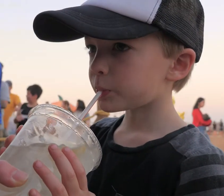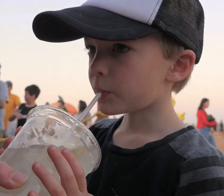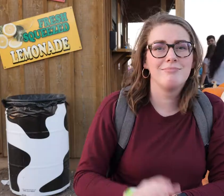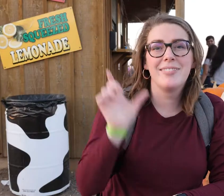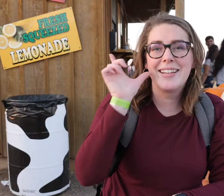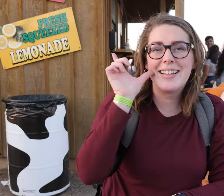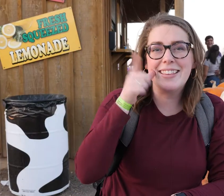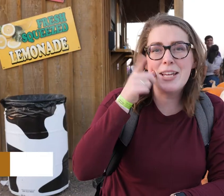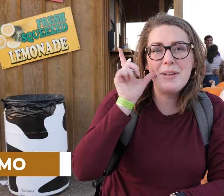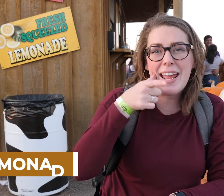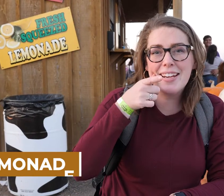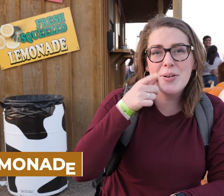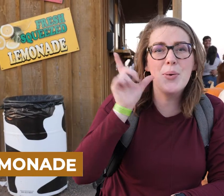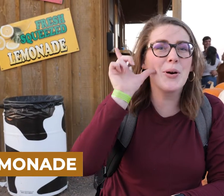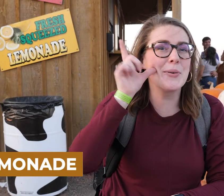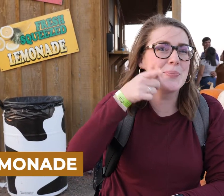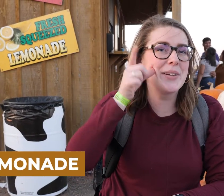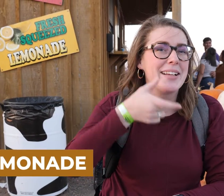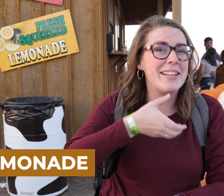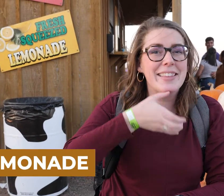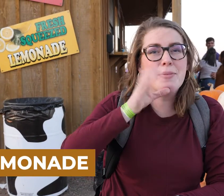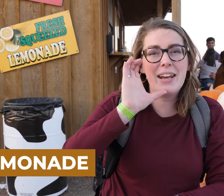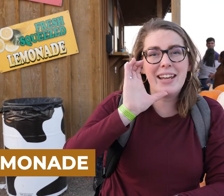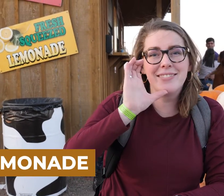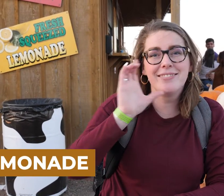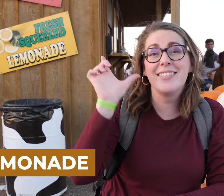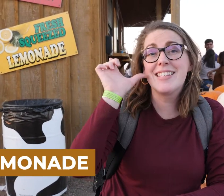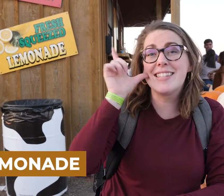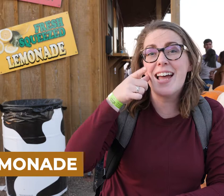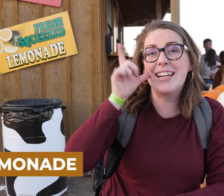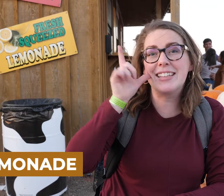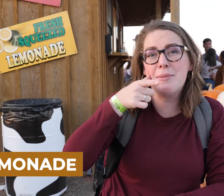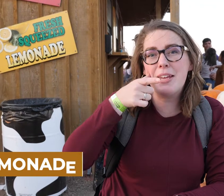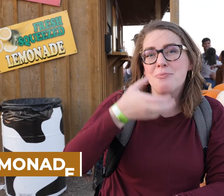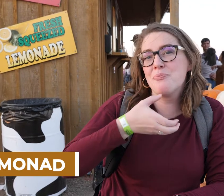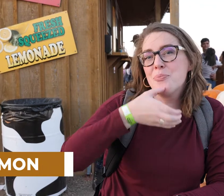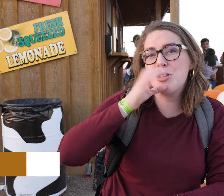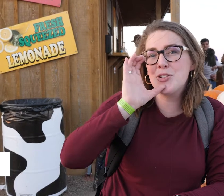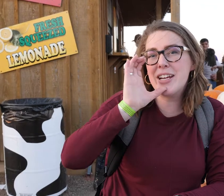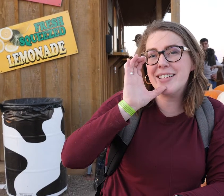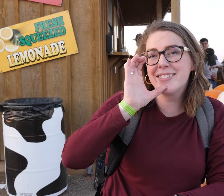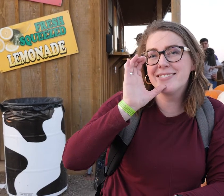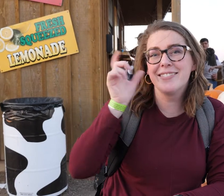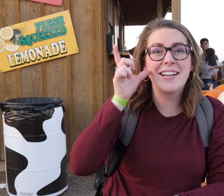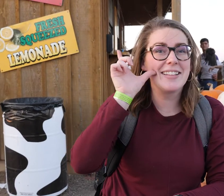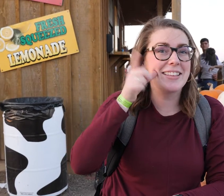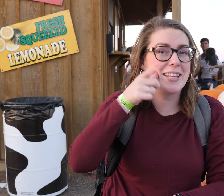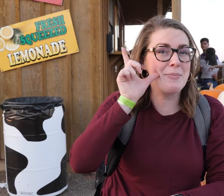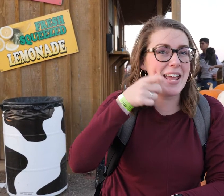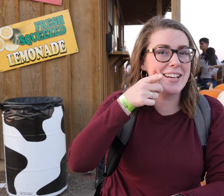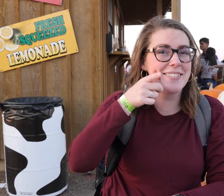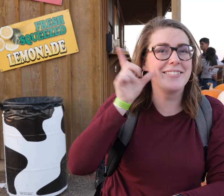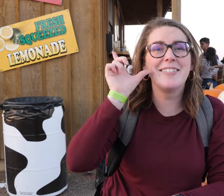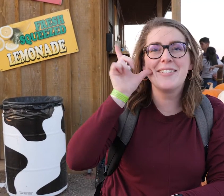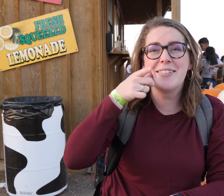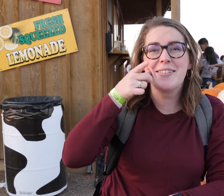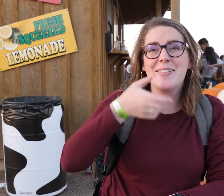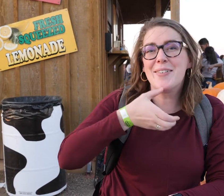LEMONADE or LEMONADE Sign lemon with drink.